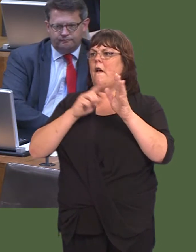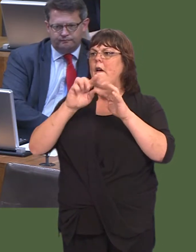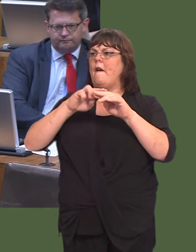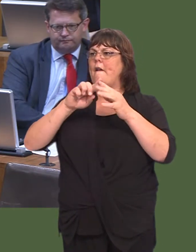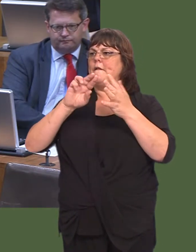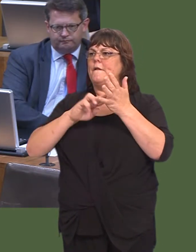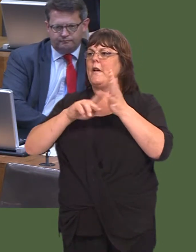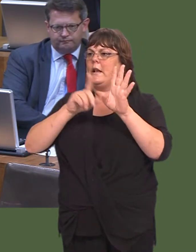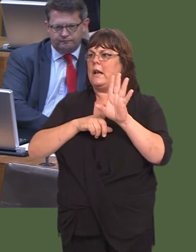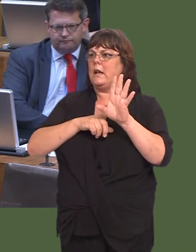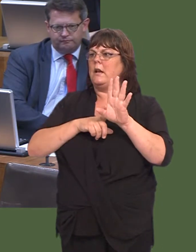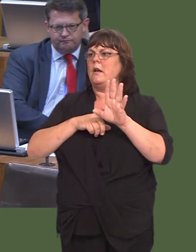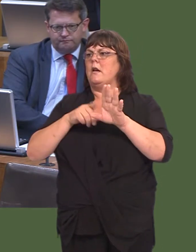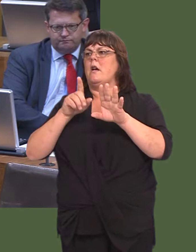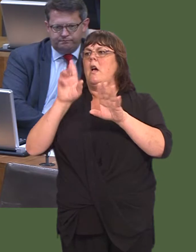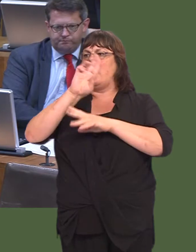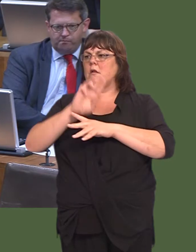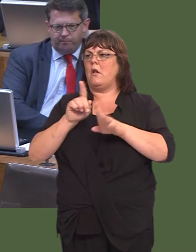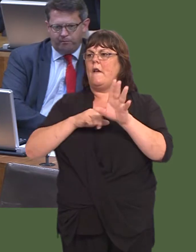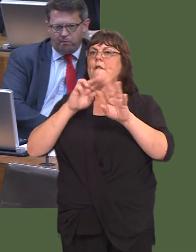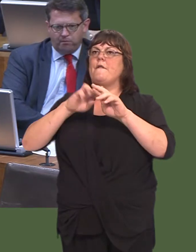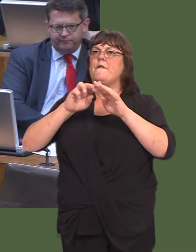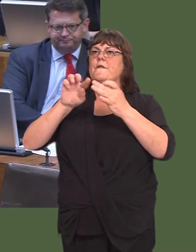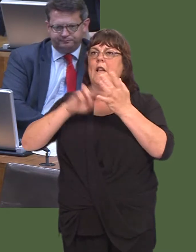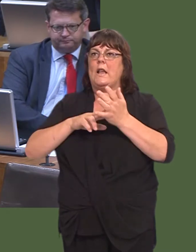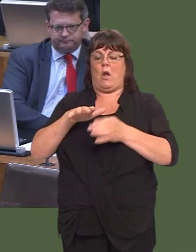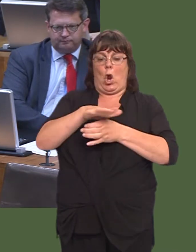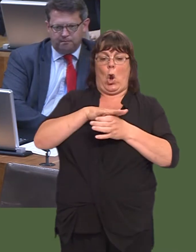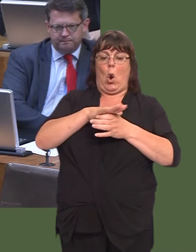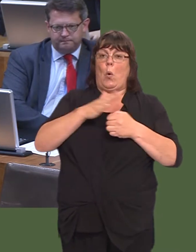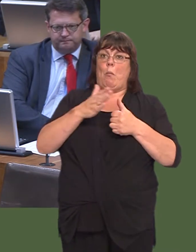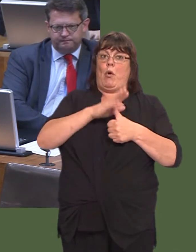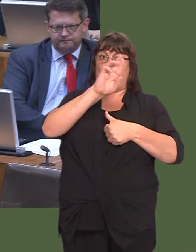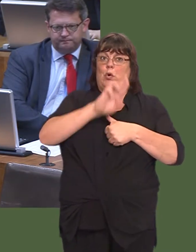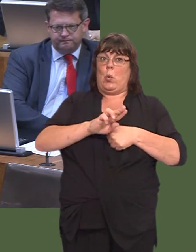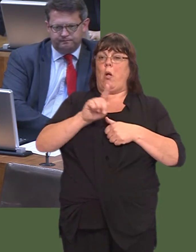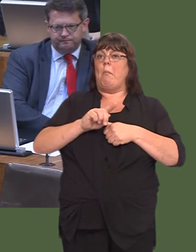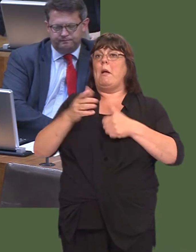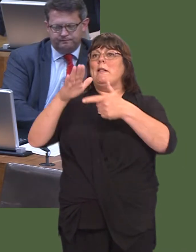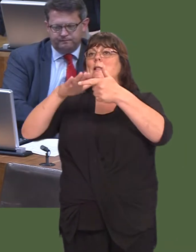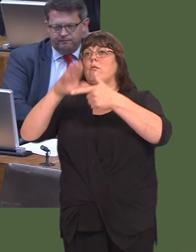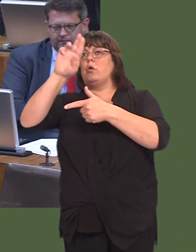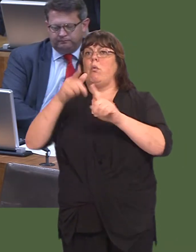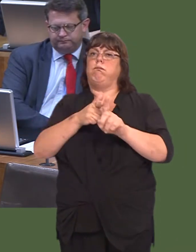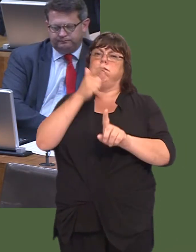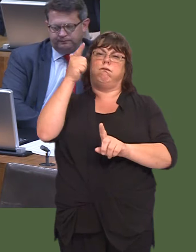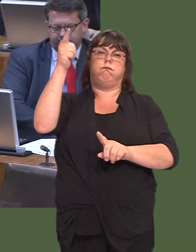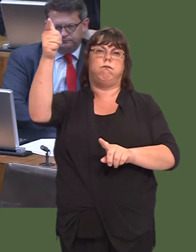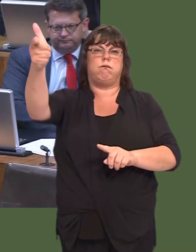long way to Ysgol Gyfun Gwynllyw from there, and steps must be taken to make sure that theyíre able to access secondary education, particularly, more locally.